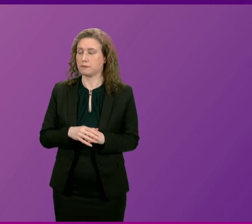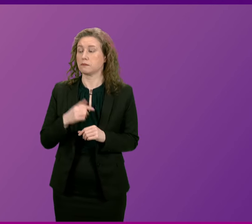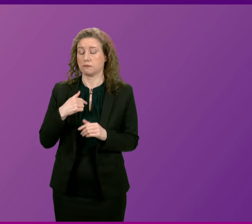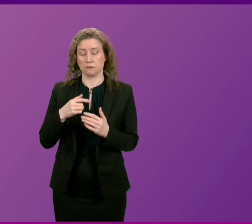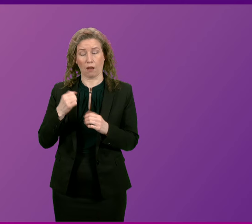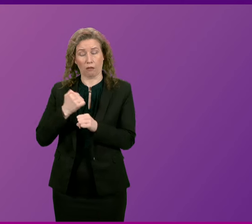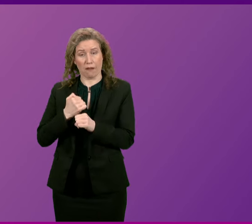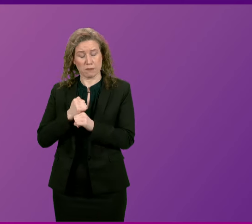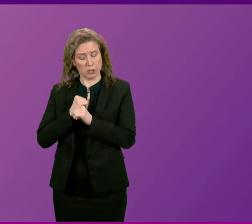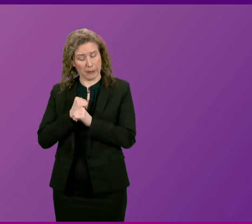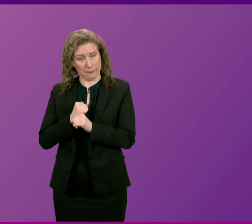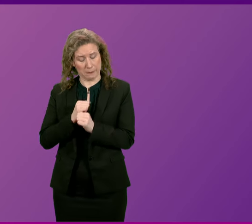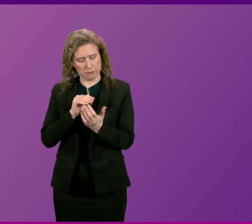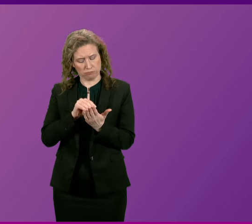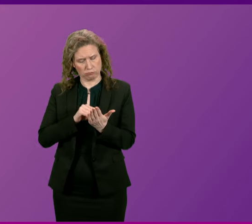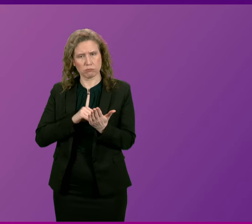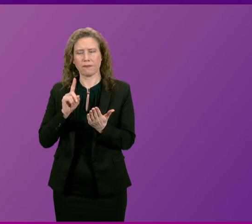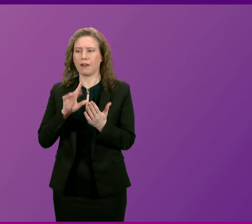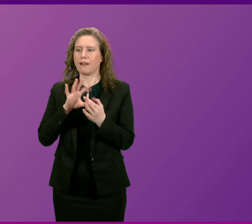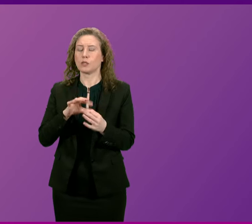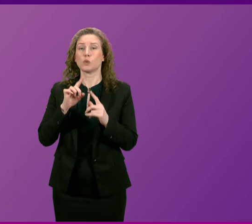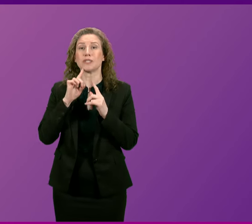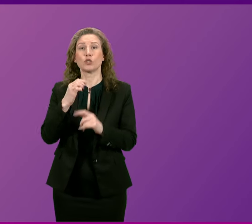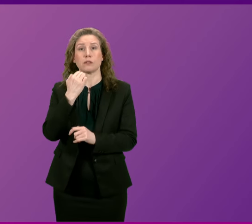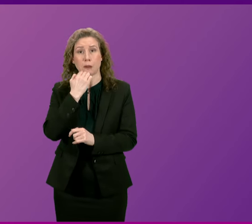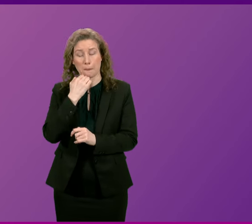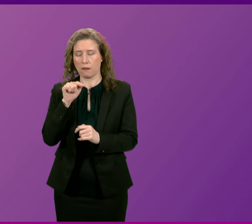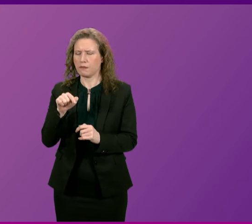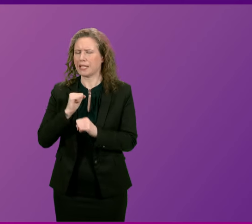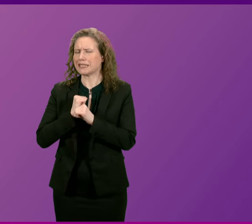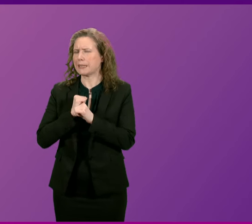The Government’s commitments in relation to teacher numbers have been given in